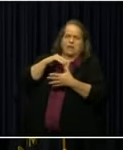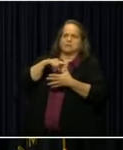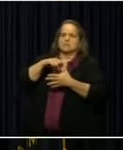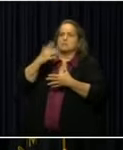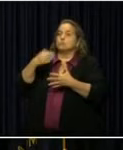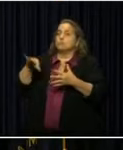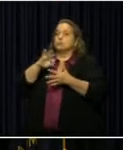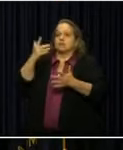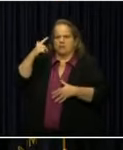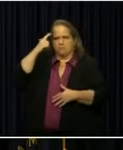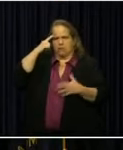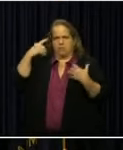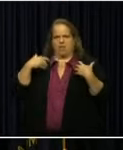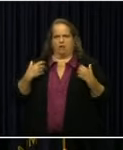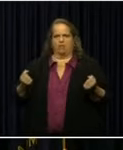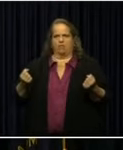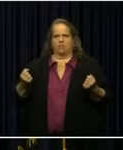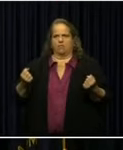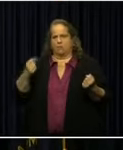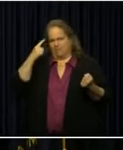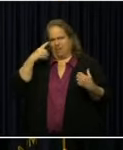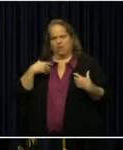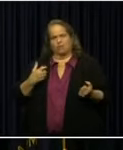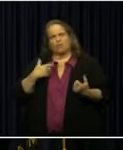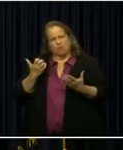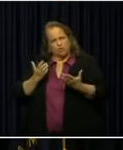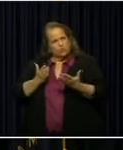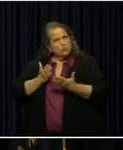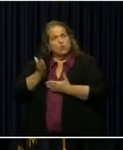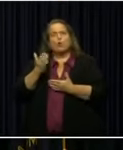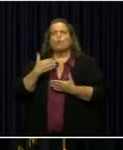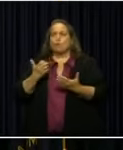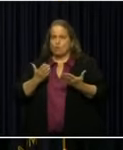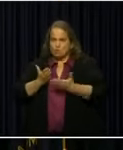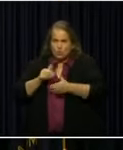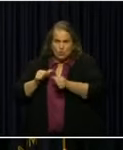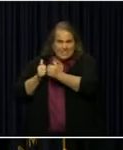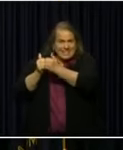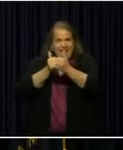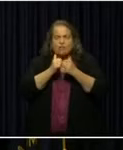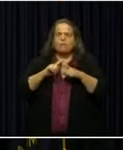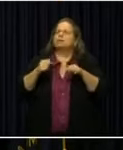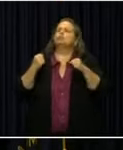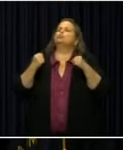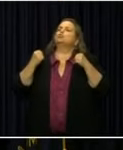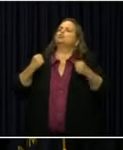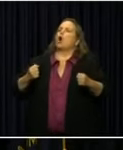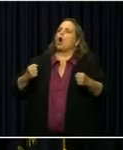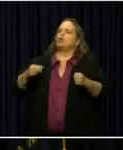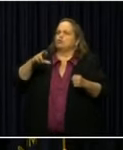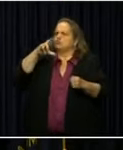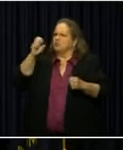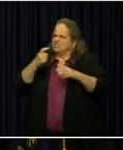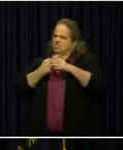KENTUCKIANS, IF YOU GOT ONLINE TONIGHT AND YOU FILLED OUT YOUR CENSUS, IT TAKES 20 SECOND. SOMEBODY ASKED ME TO MENTION